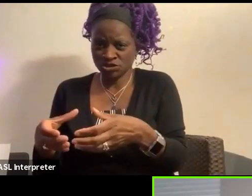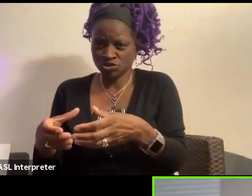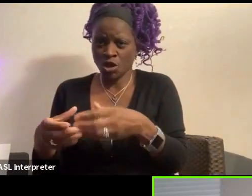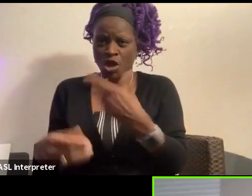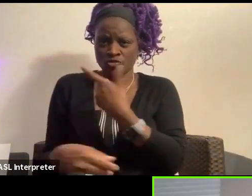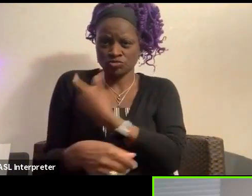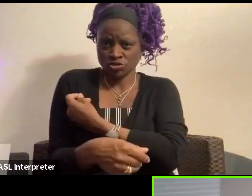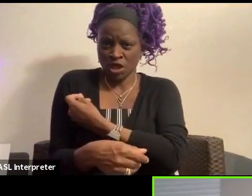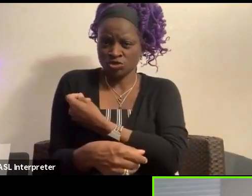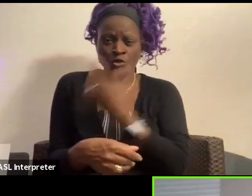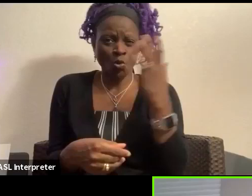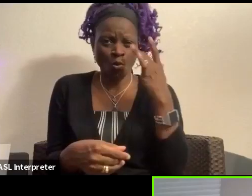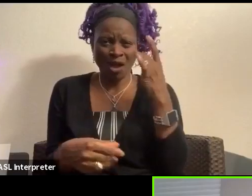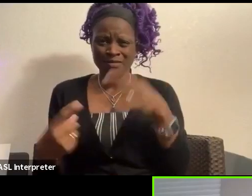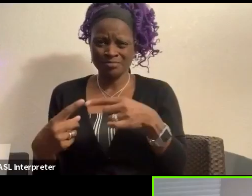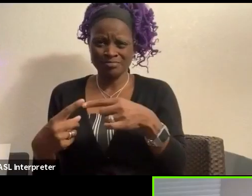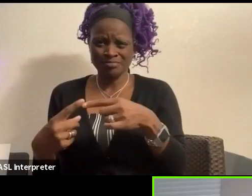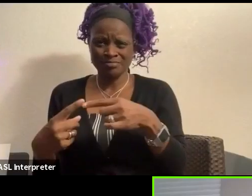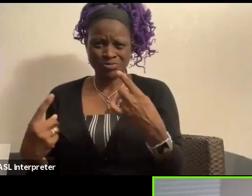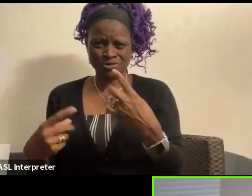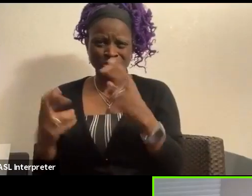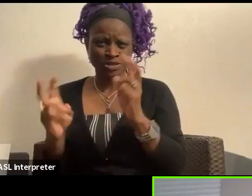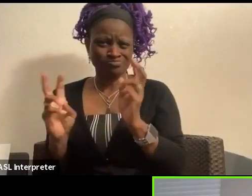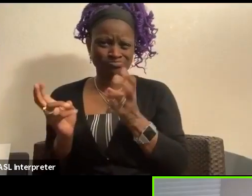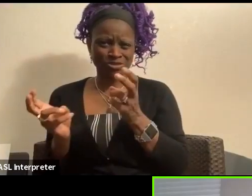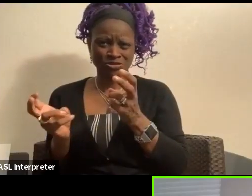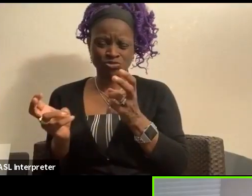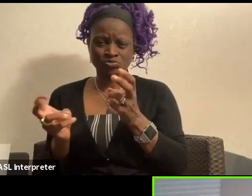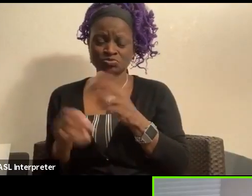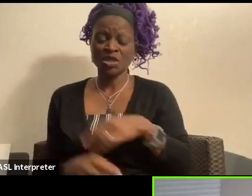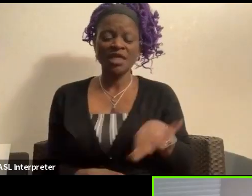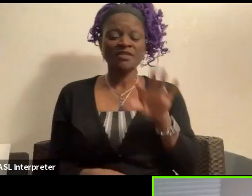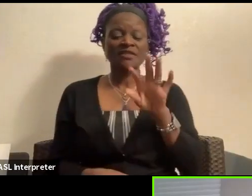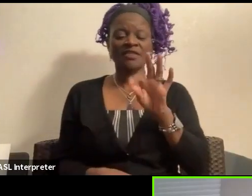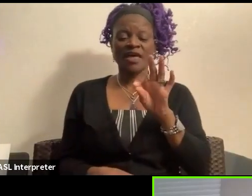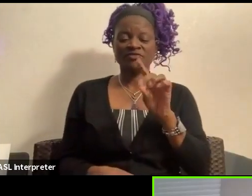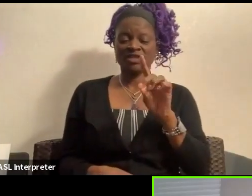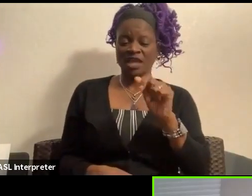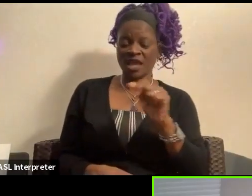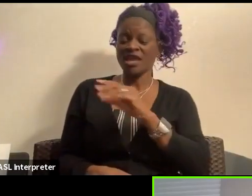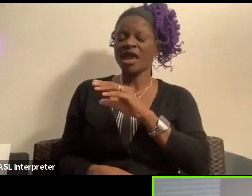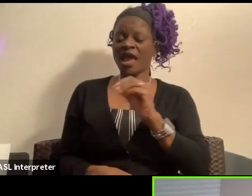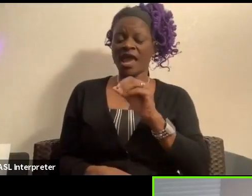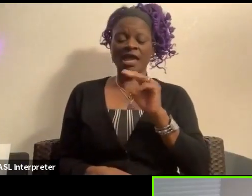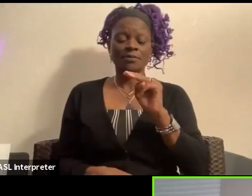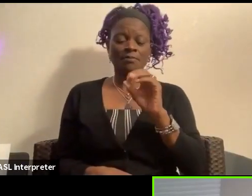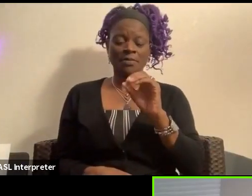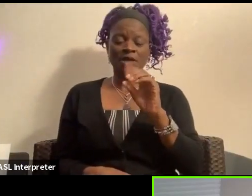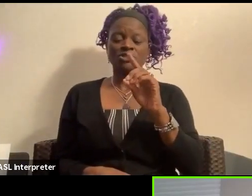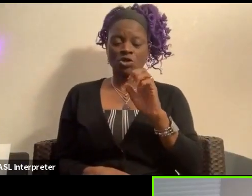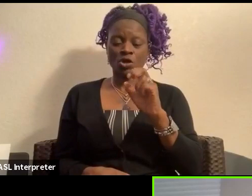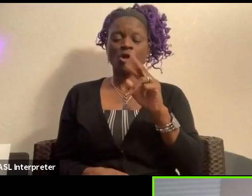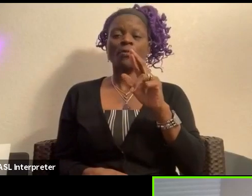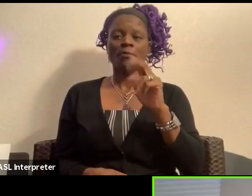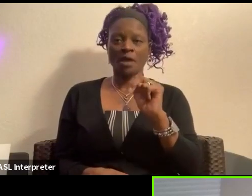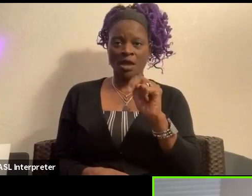that are under investigation by the CDC, the FDA and Moderna. Sonoma County did receive seventy five hundred doses from the law in question.